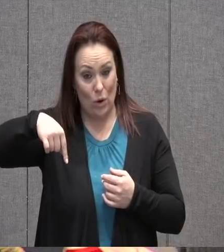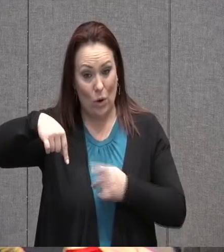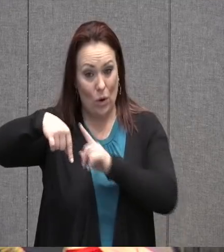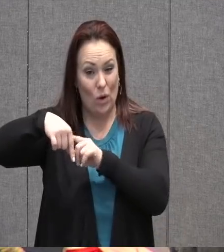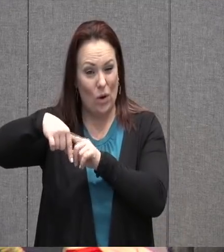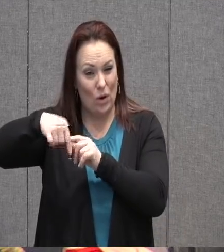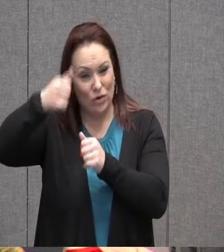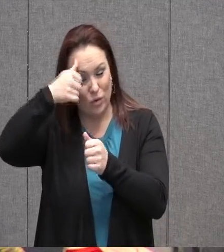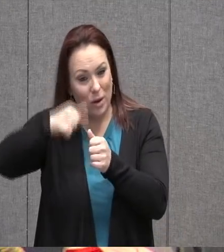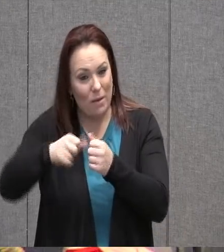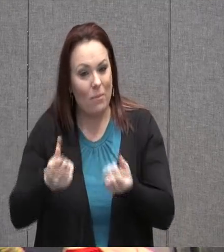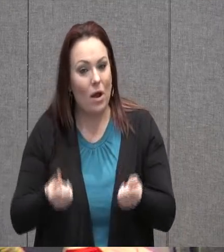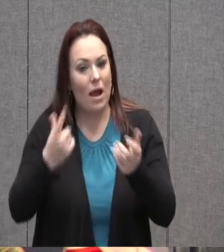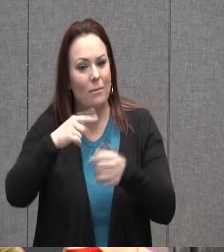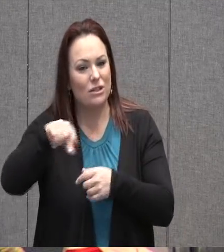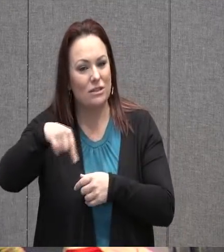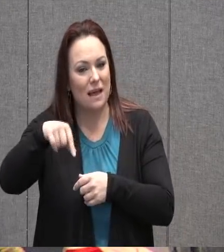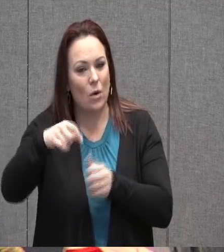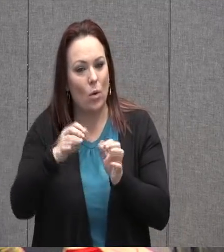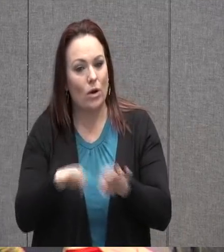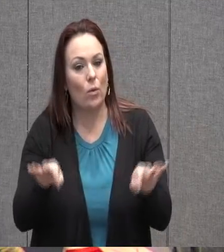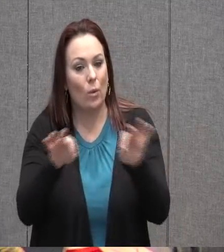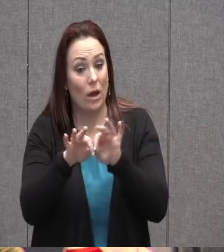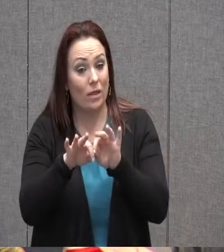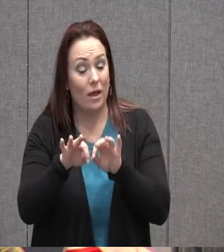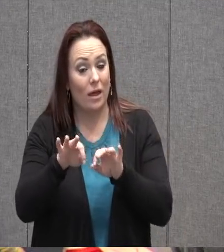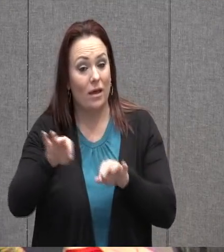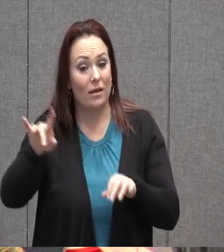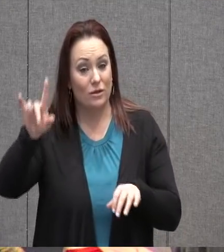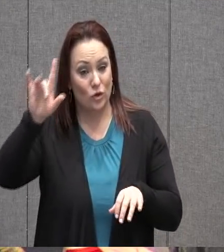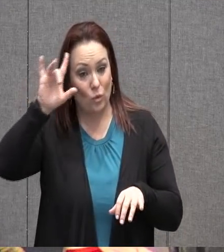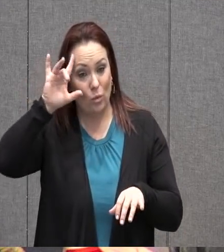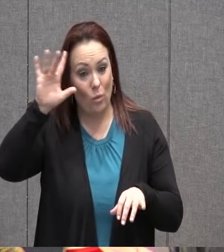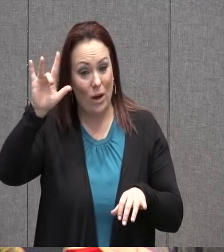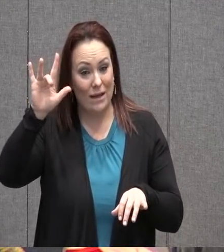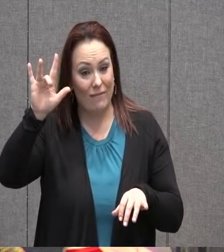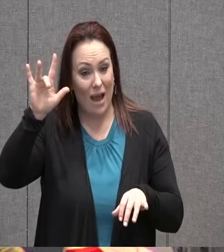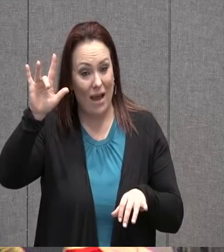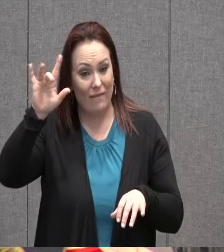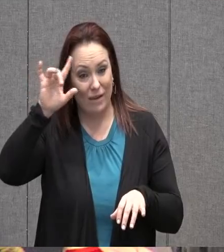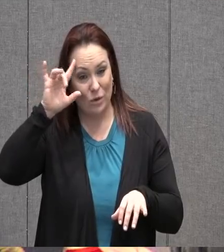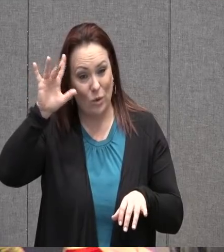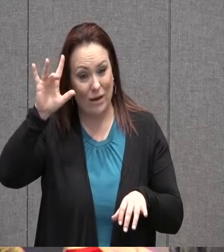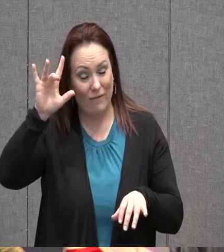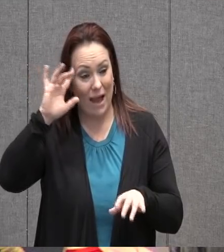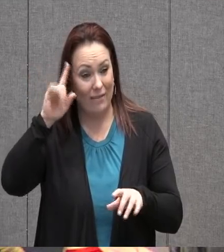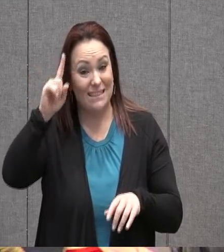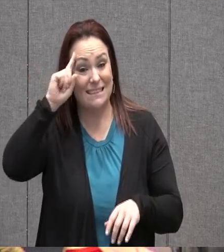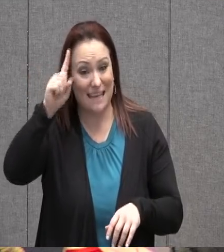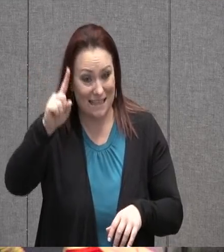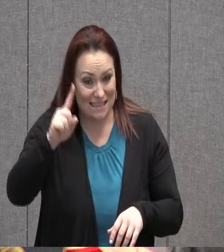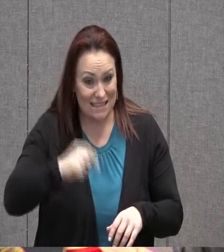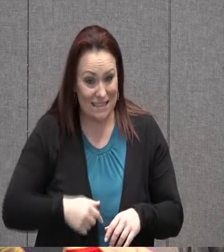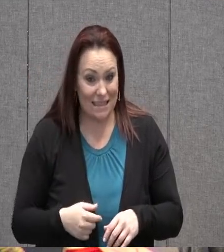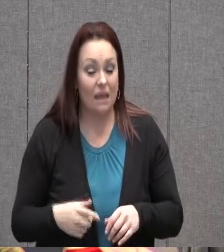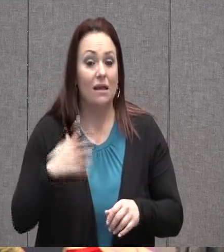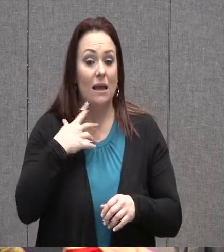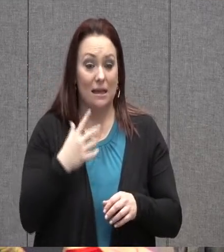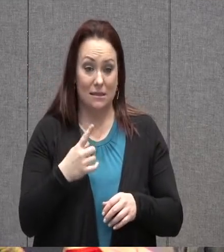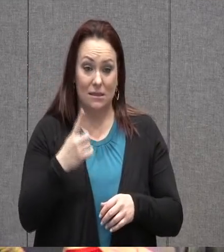Do you remember how much a quarter is worth? 25 cents. It's a quarter of a dollar.